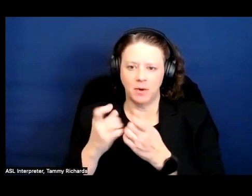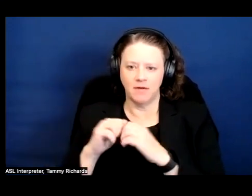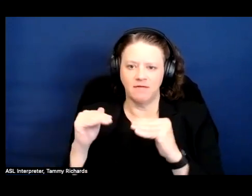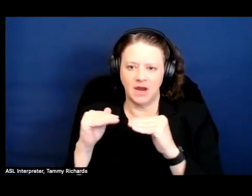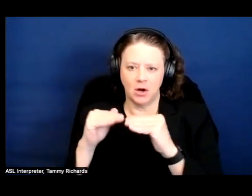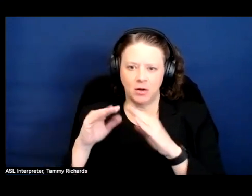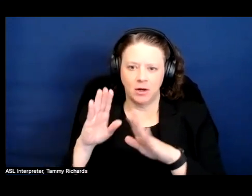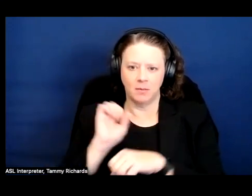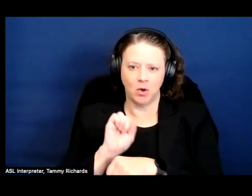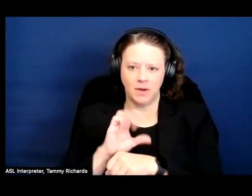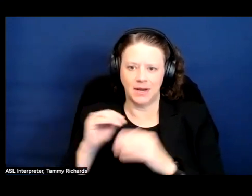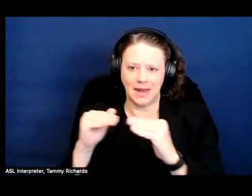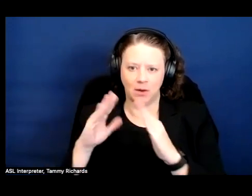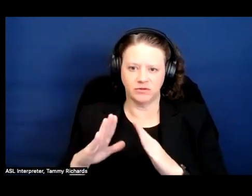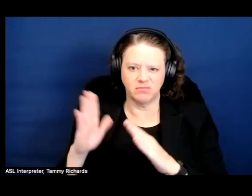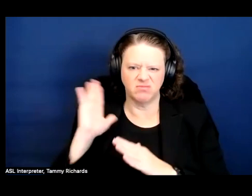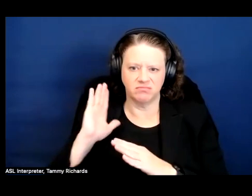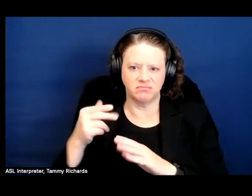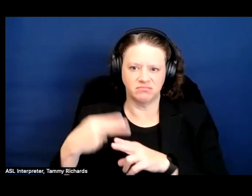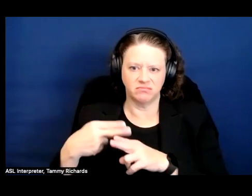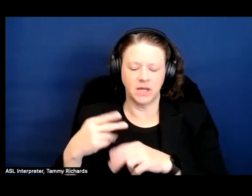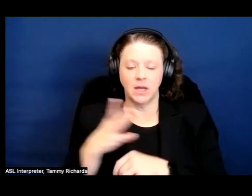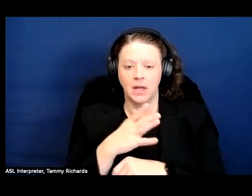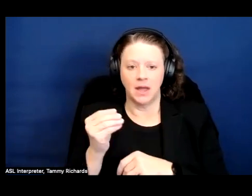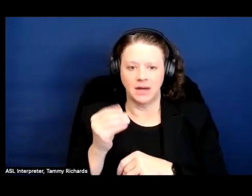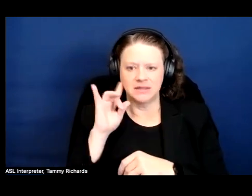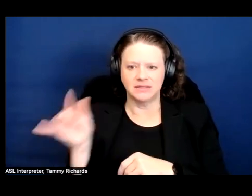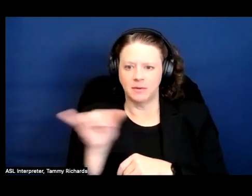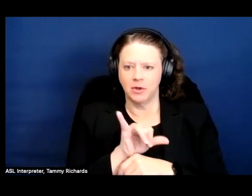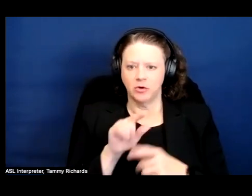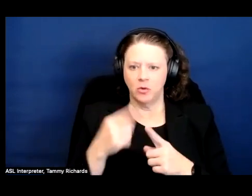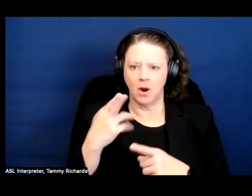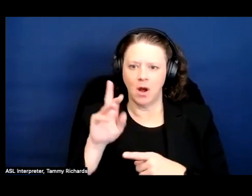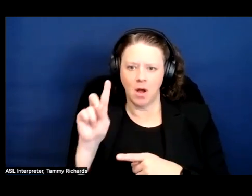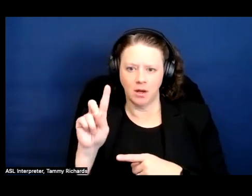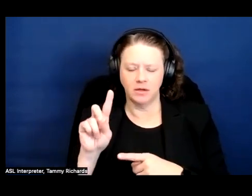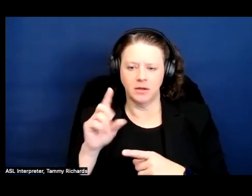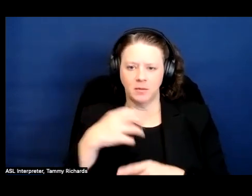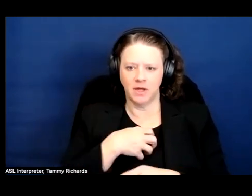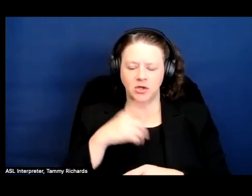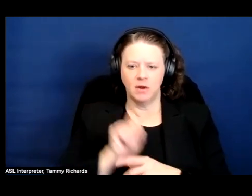a couple months, a rapid rehousing for 6 months or 12 months. It can look like a lot of different things.